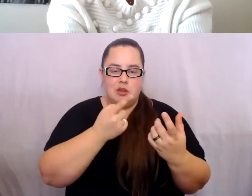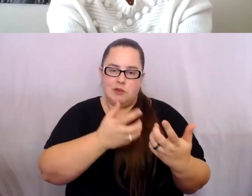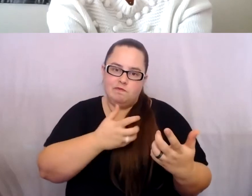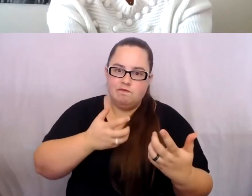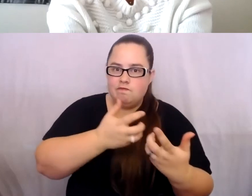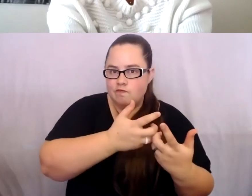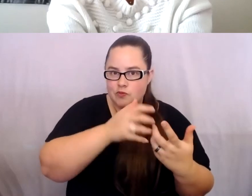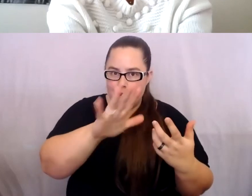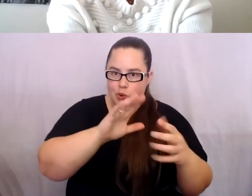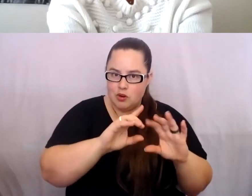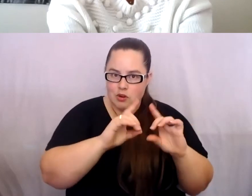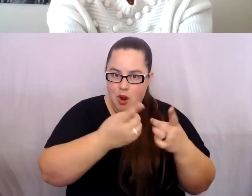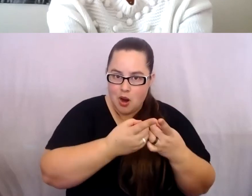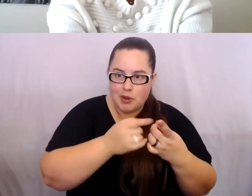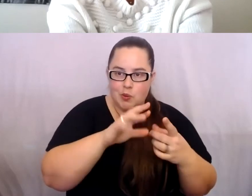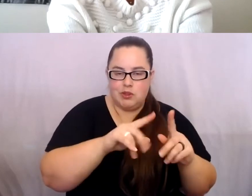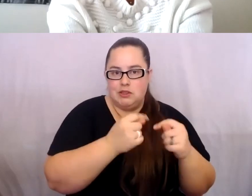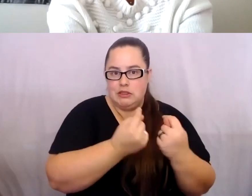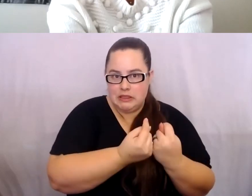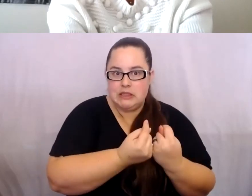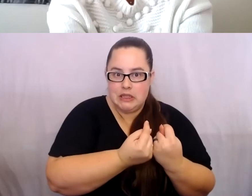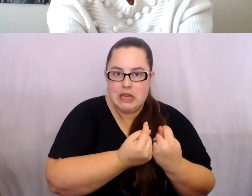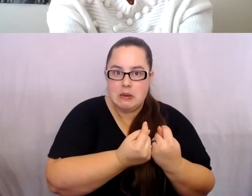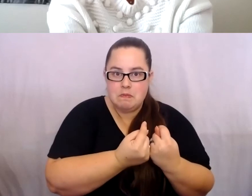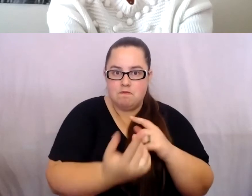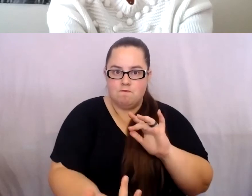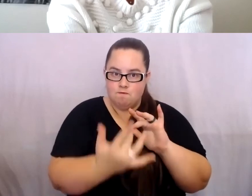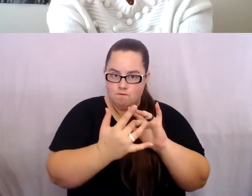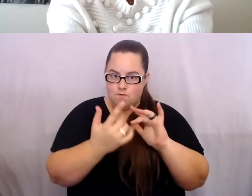Reach out to us. This is part of what we do at Psych Services as well.